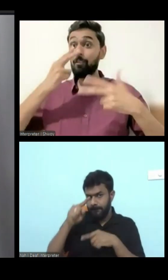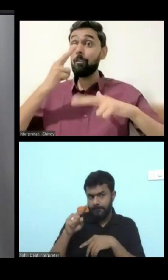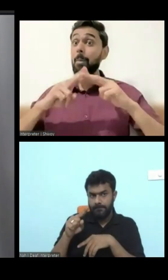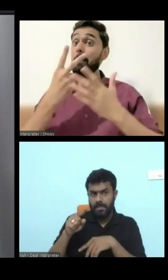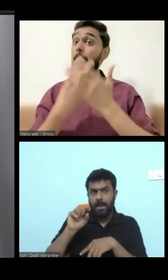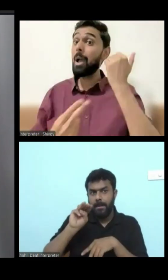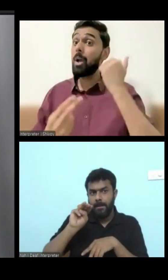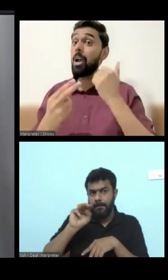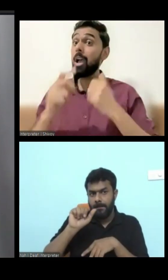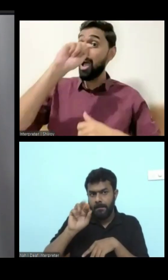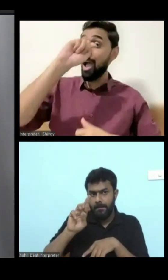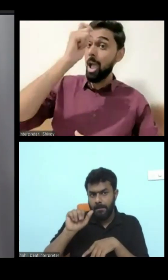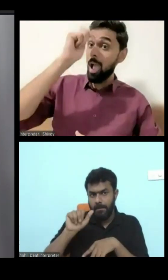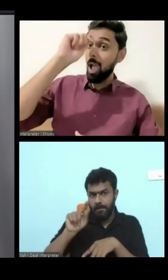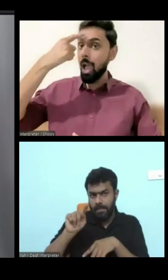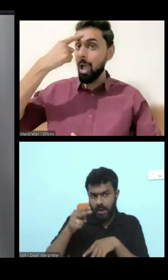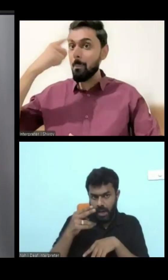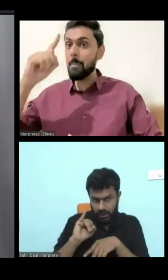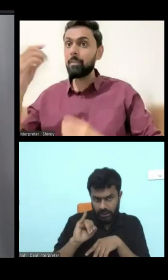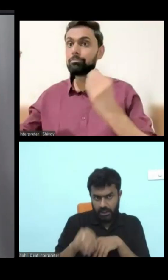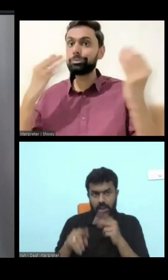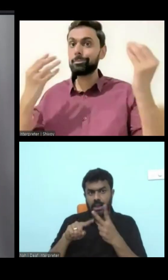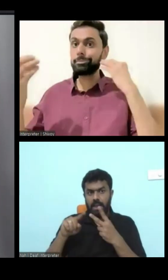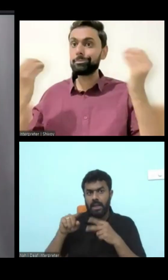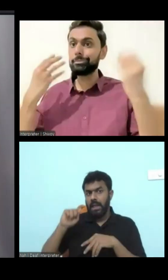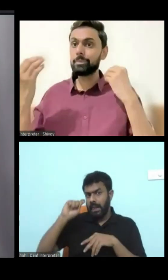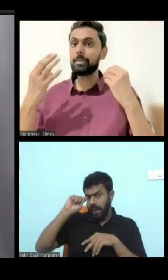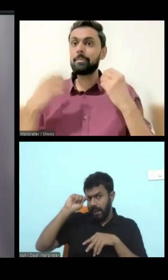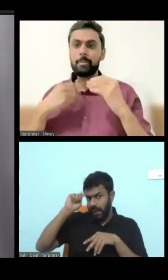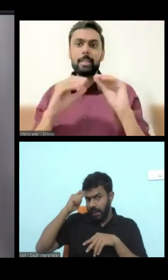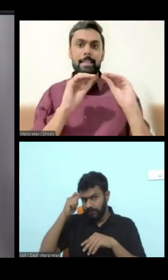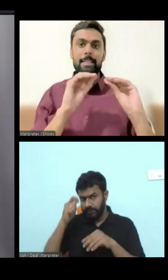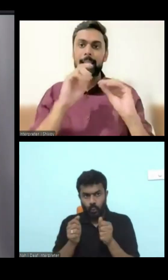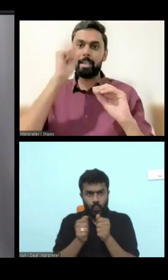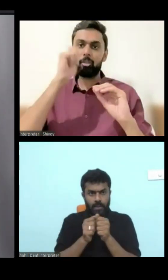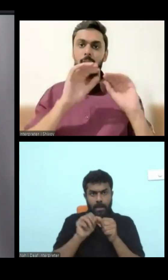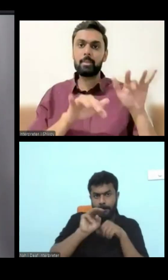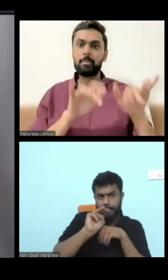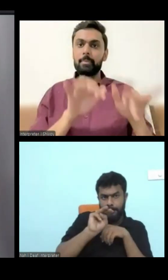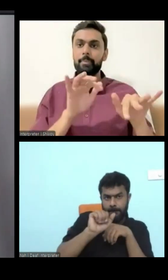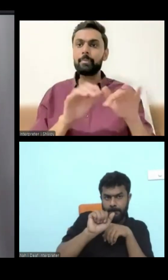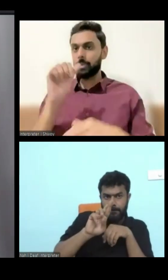English and Marathi instructions, but we teach them English typing, and Hindi instructions with English typing.